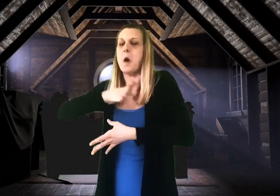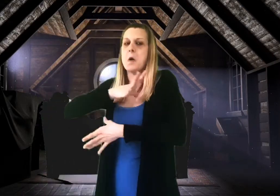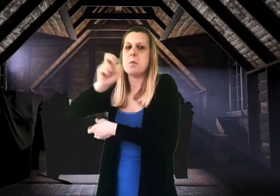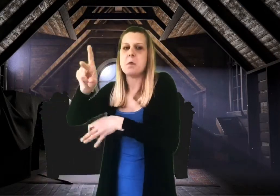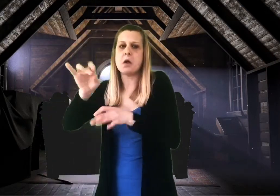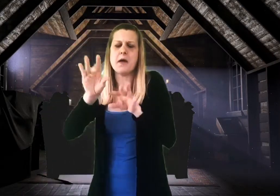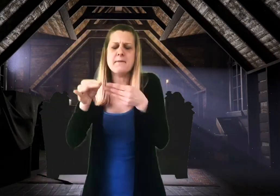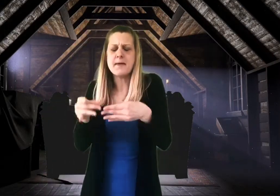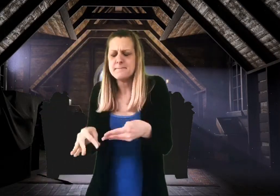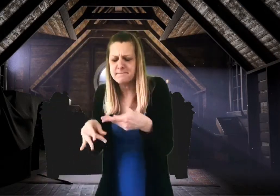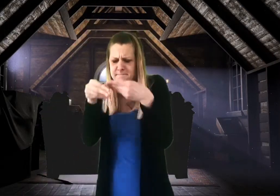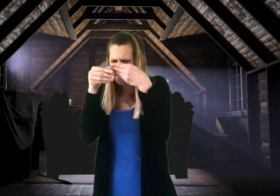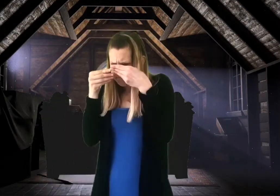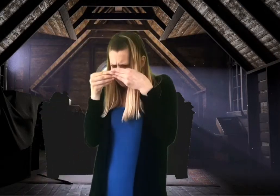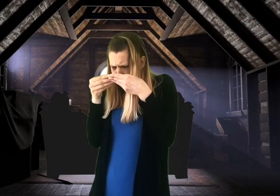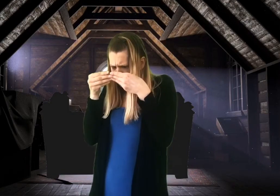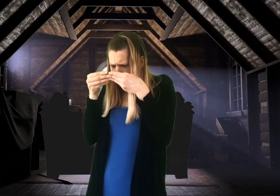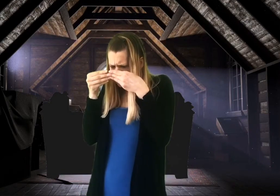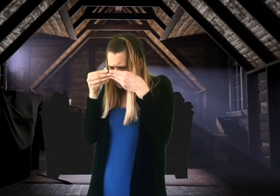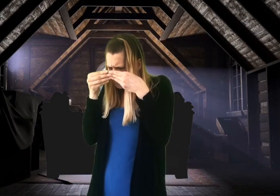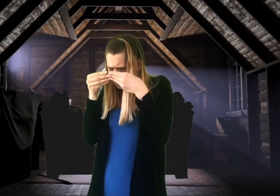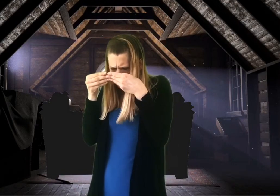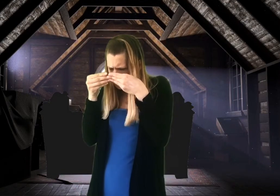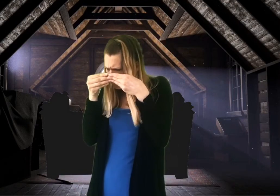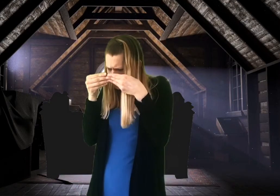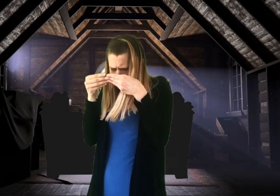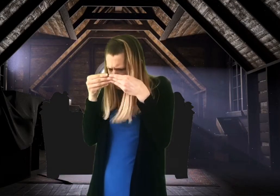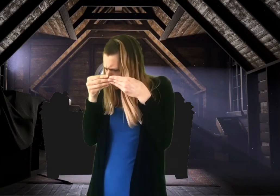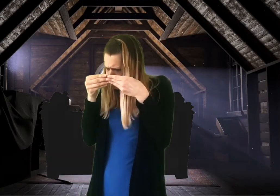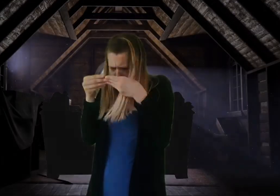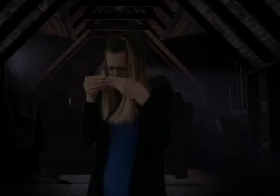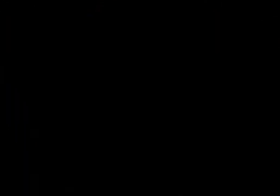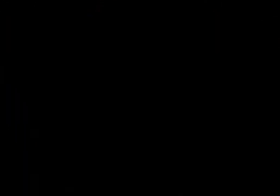Mr. Bucket held the lovely Golden Ticket up close to his eyes and started reading.